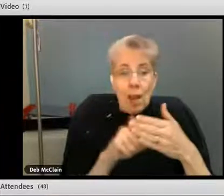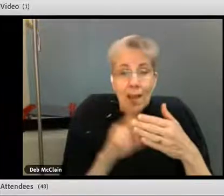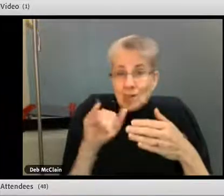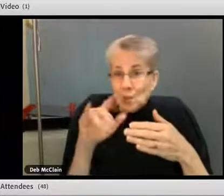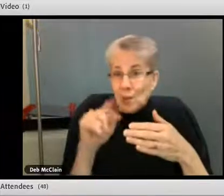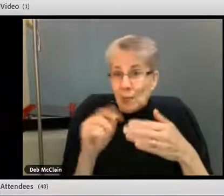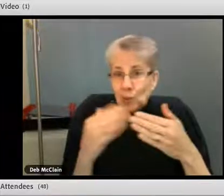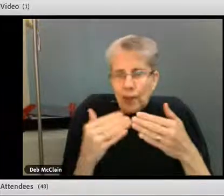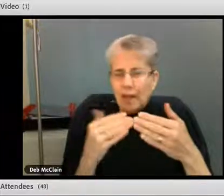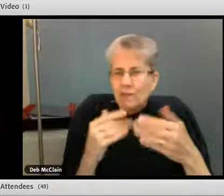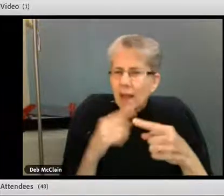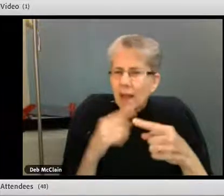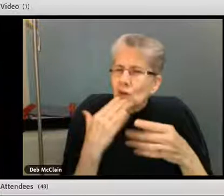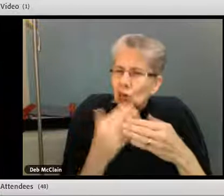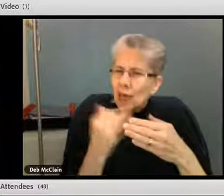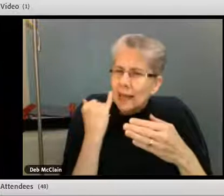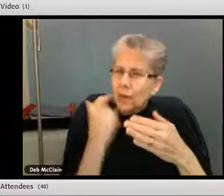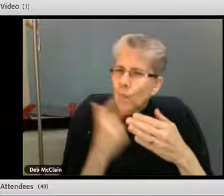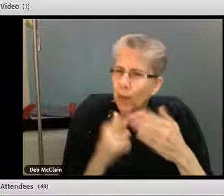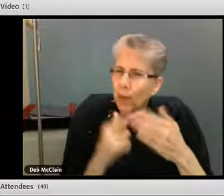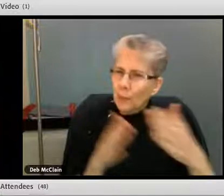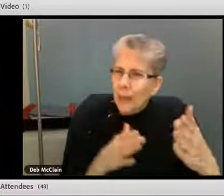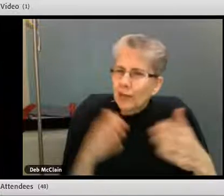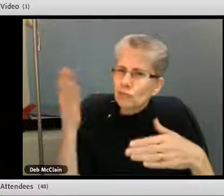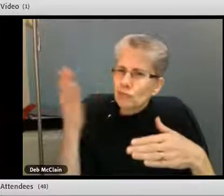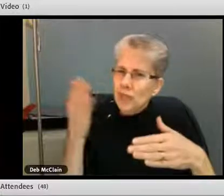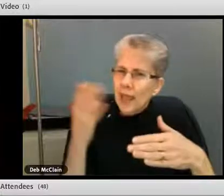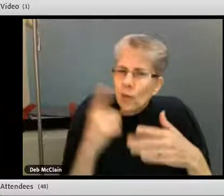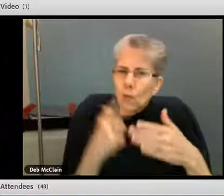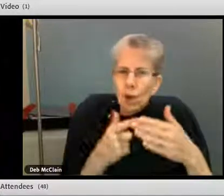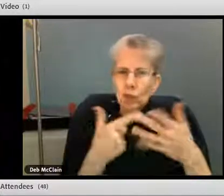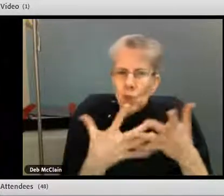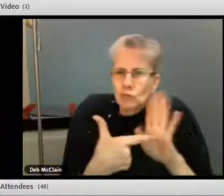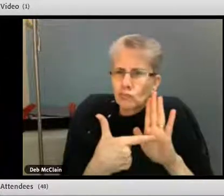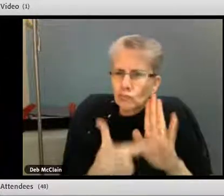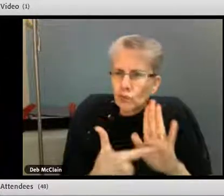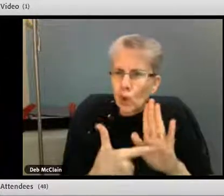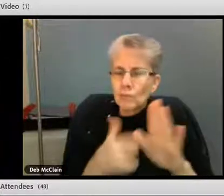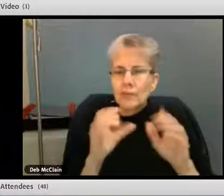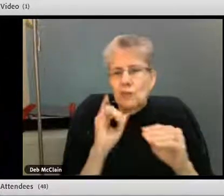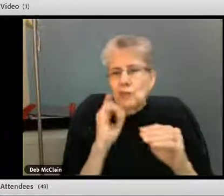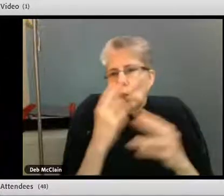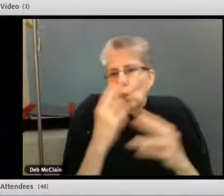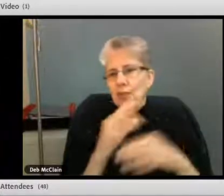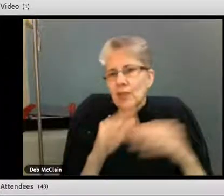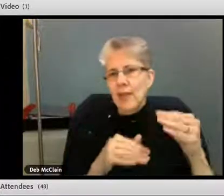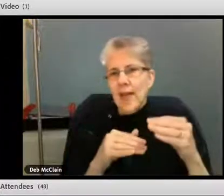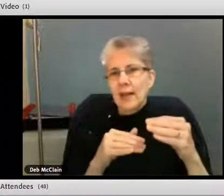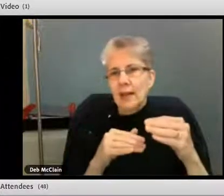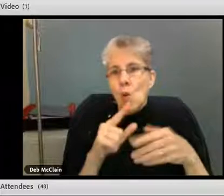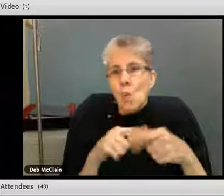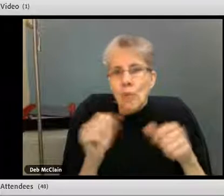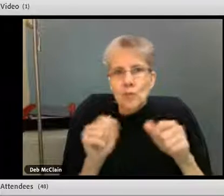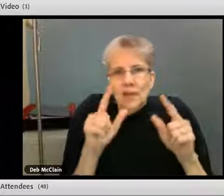what you're hoping to capture and things like that. There's nothing worse than one of those videos where it looks like the person is just wandering around a program